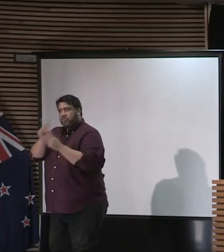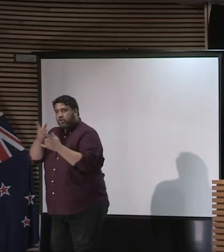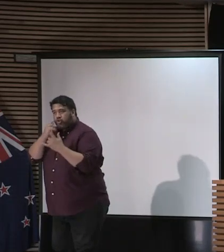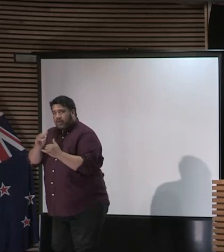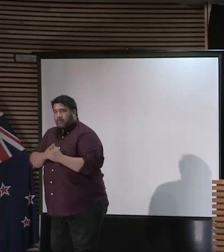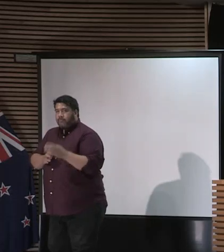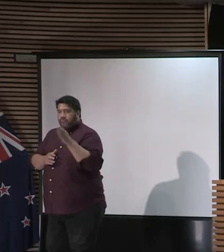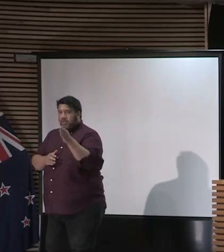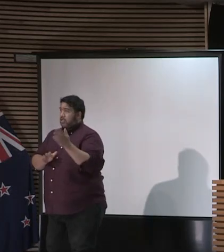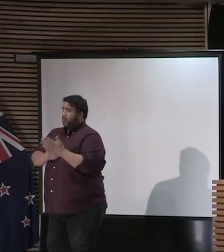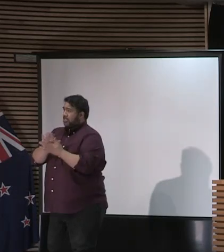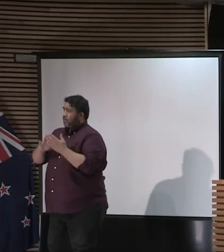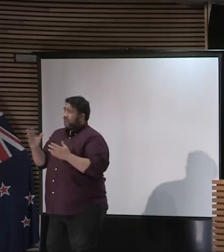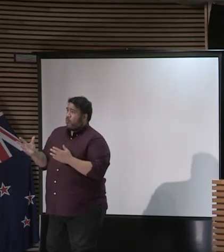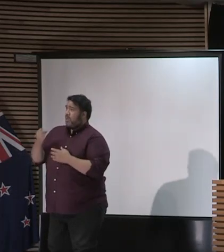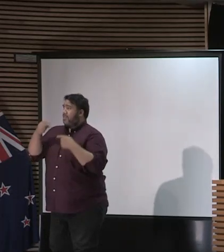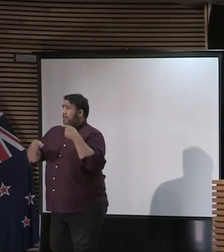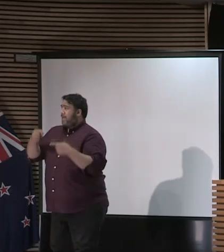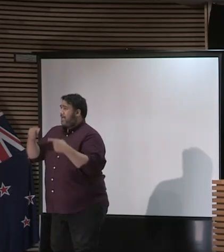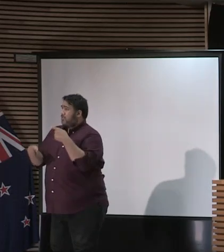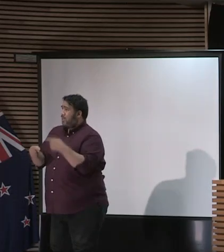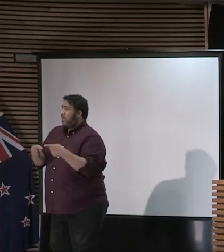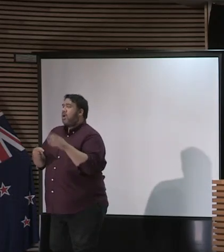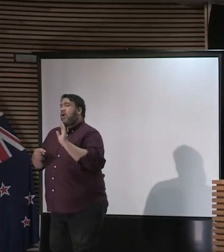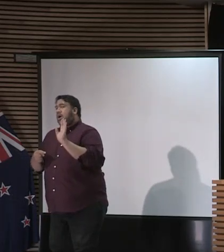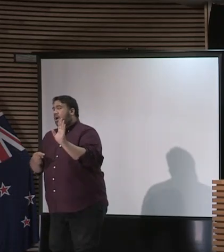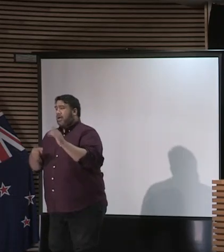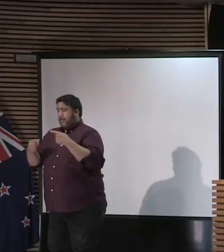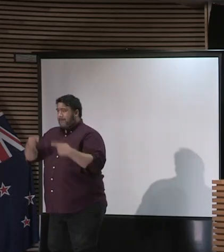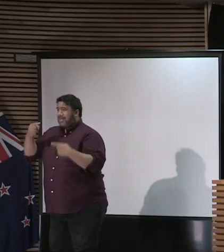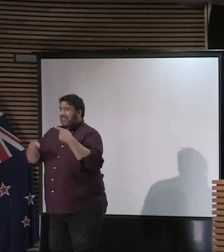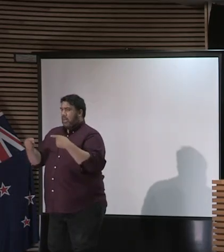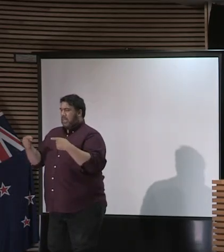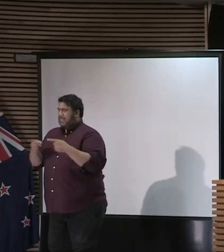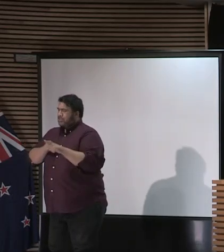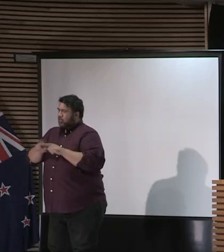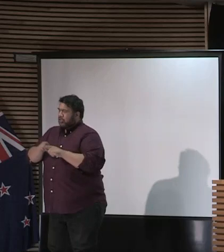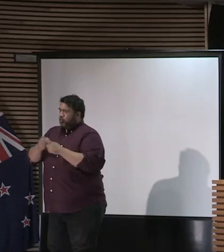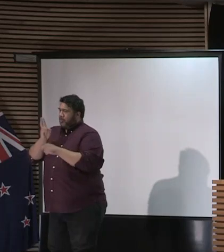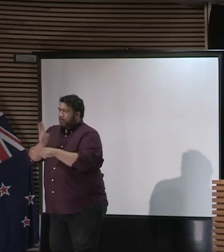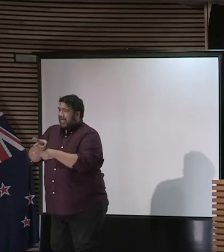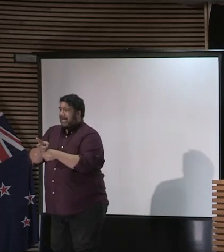feel sick. So you won't say we've won the battle against community